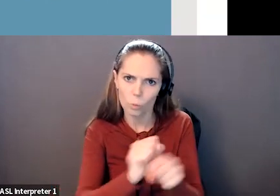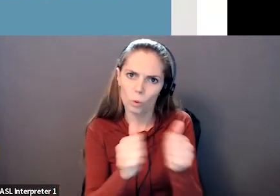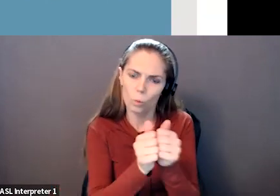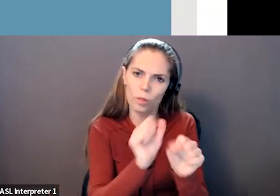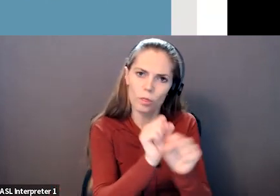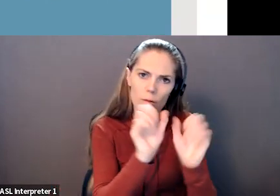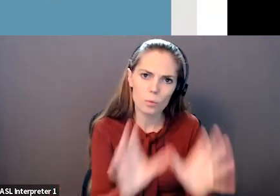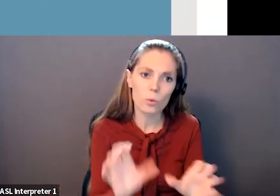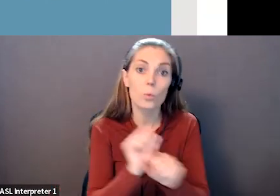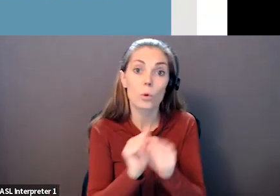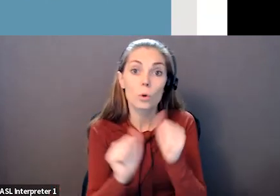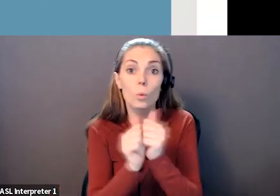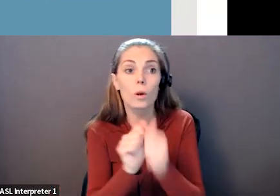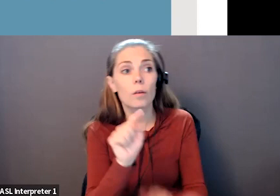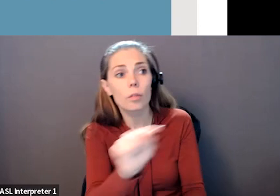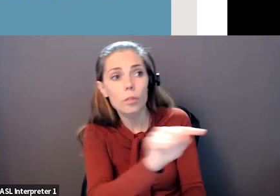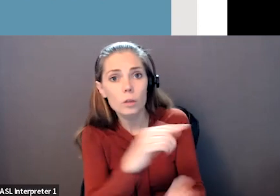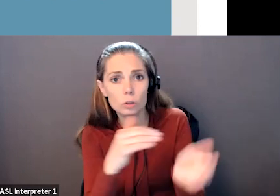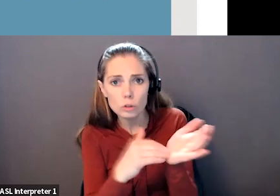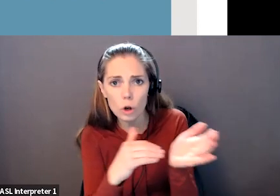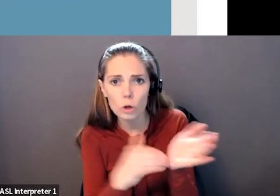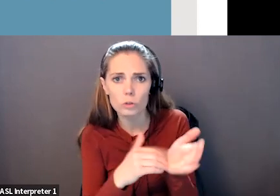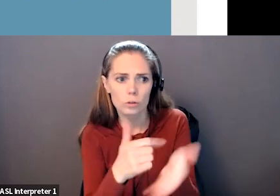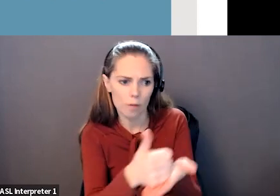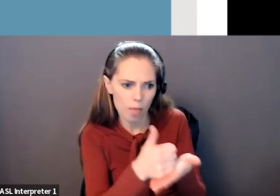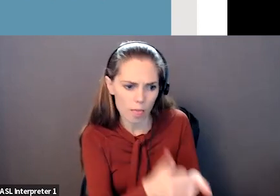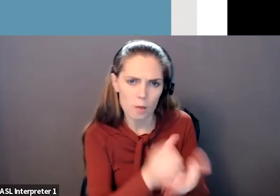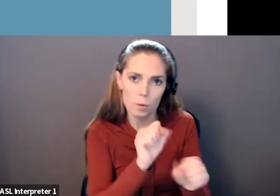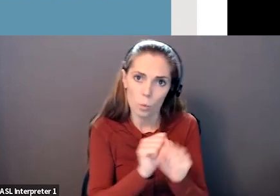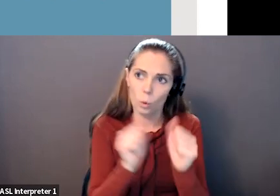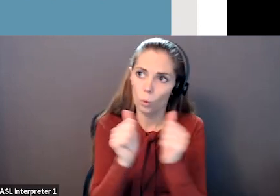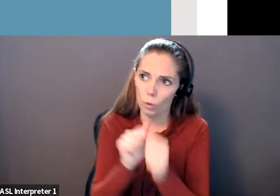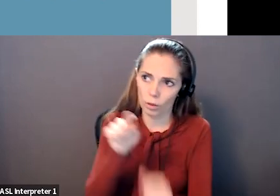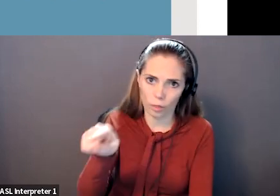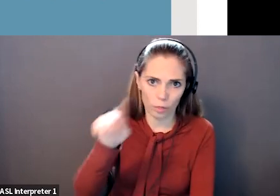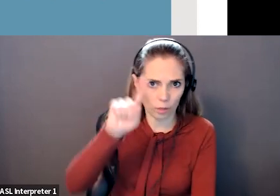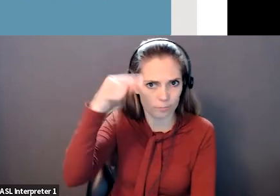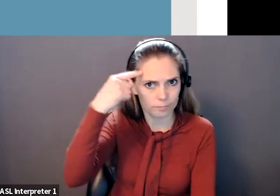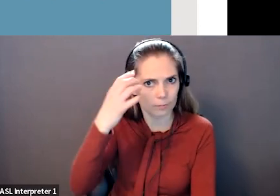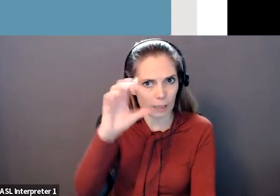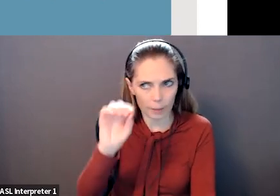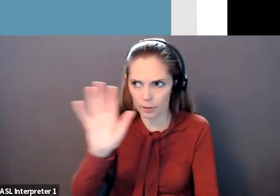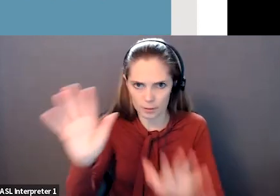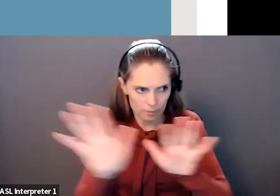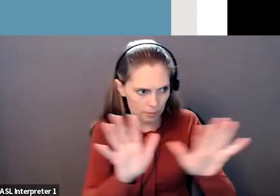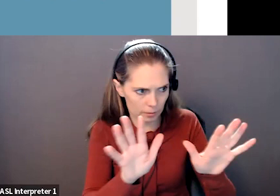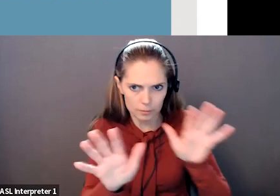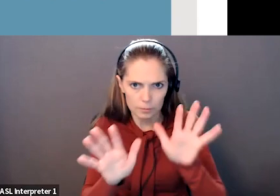and the individual who is ill to really kind of lean into that objective and subjective evidence